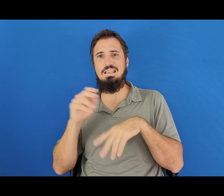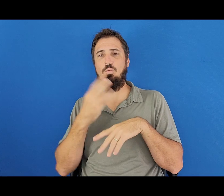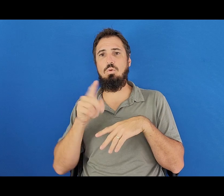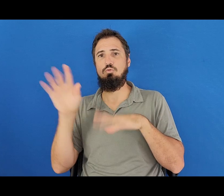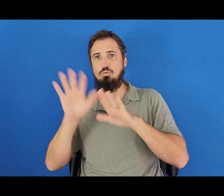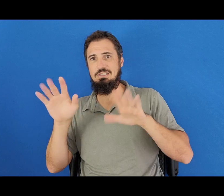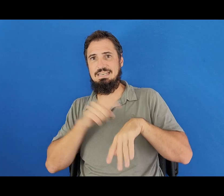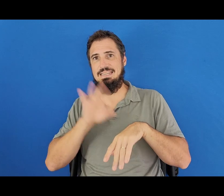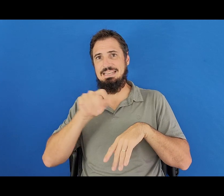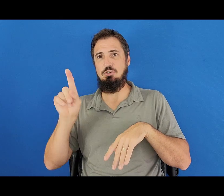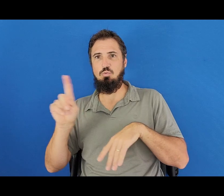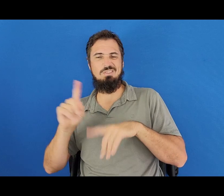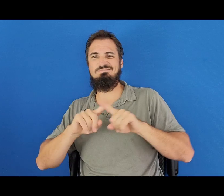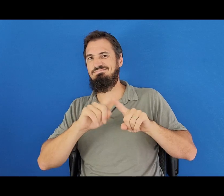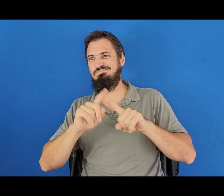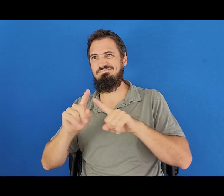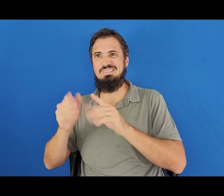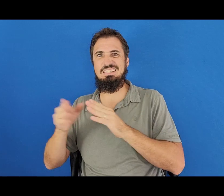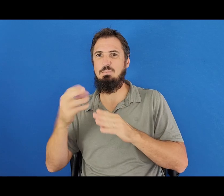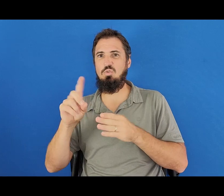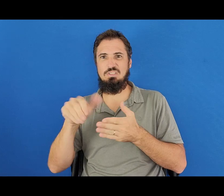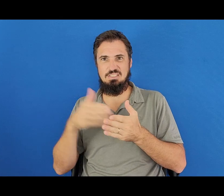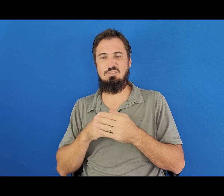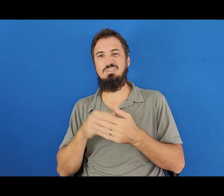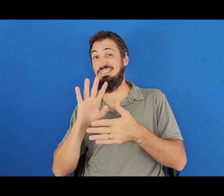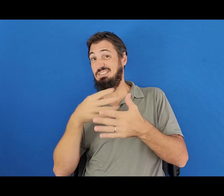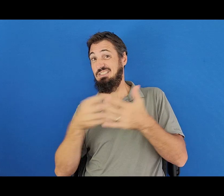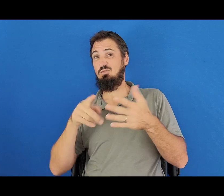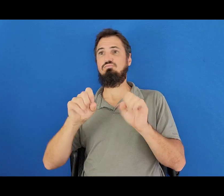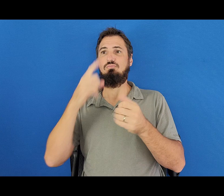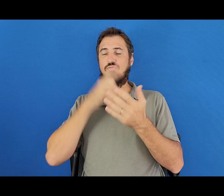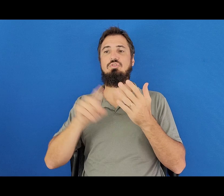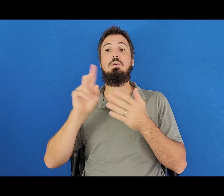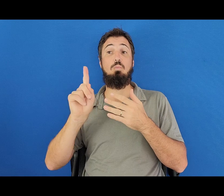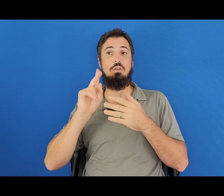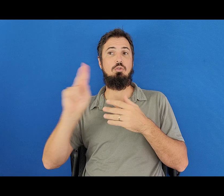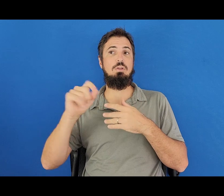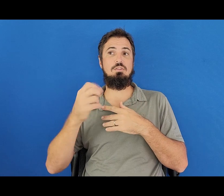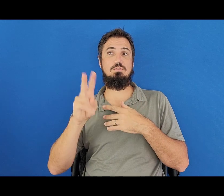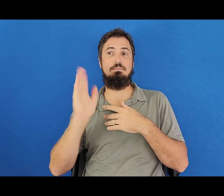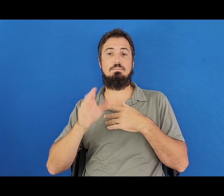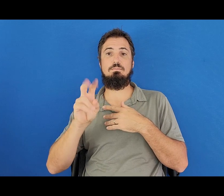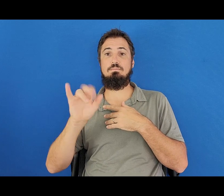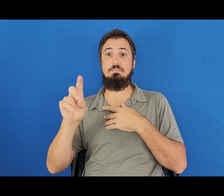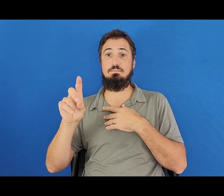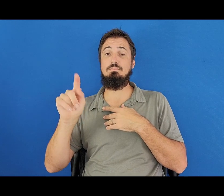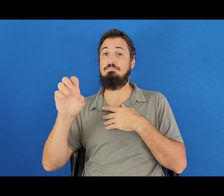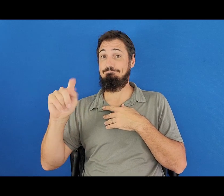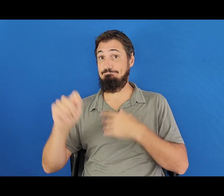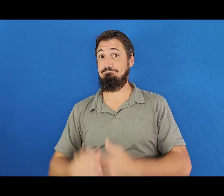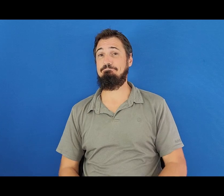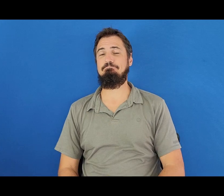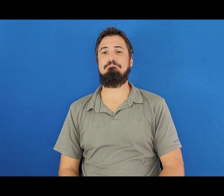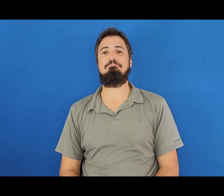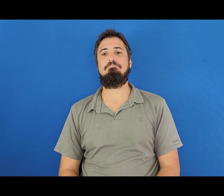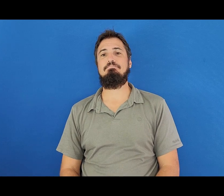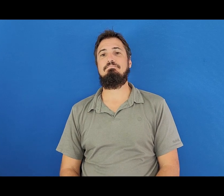from 9-1 at neighborhood centers around the island. The full schedule is posted at Kauai.gov/covidtest.